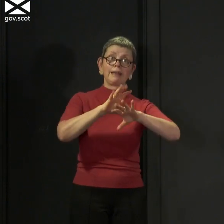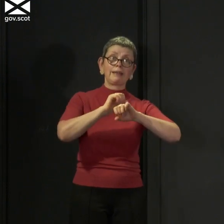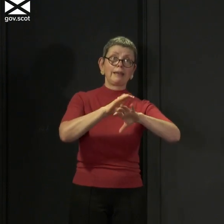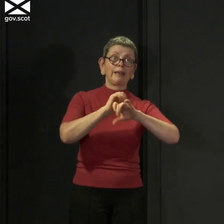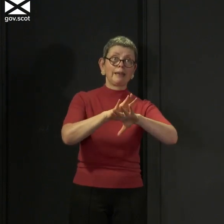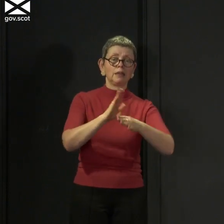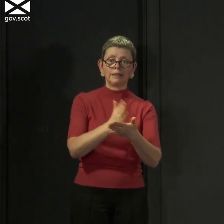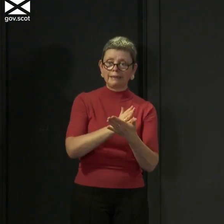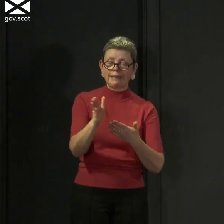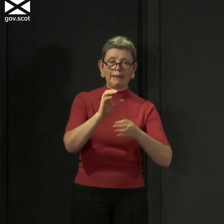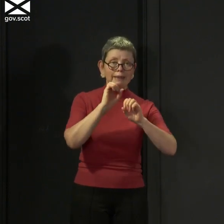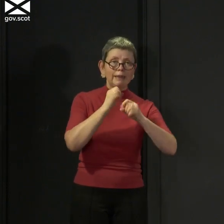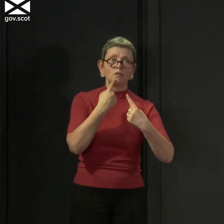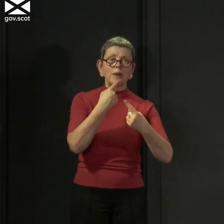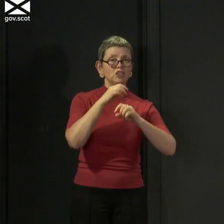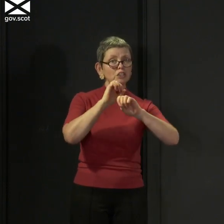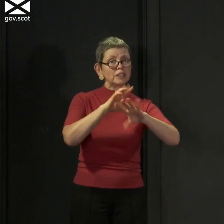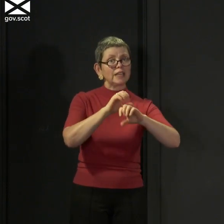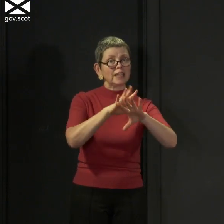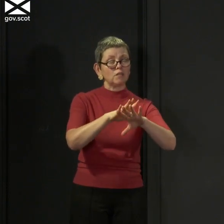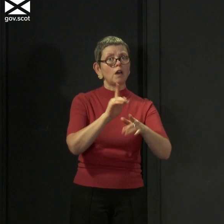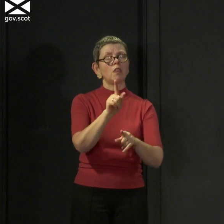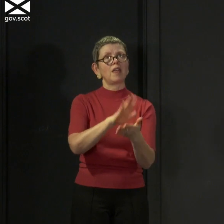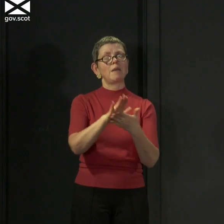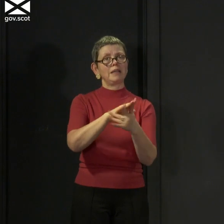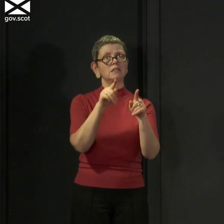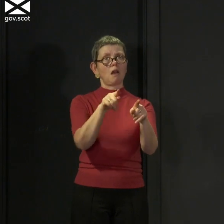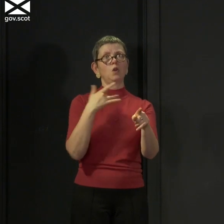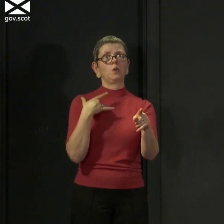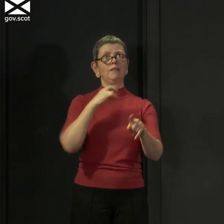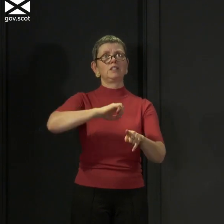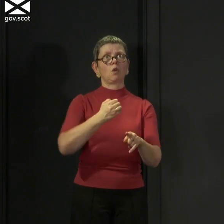be doing, and therefore not be doing in Scotland, you get a very clear message about that. And